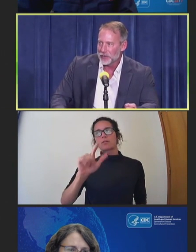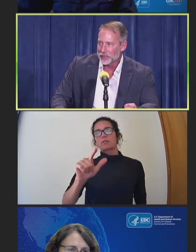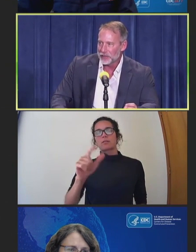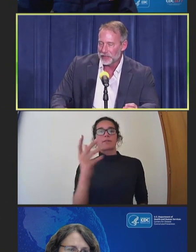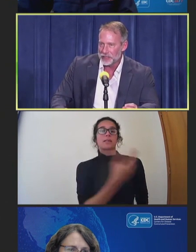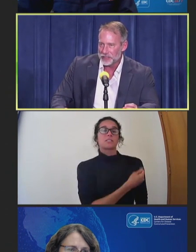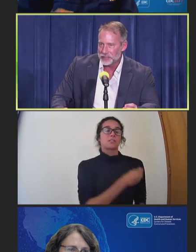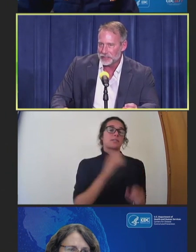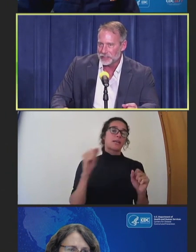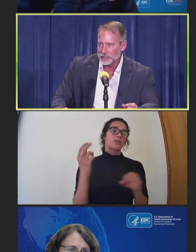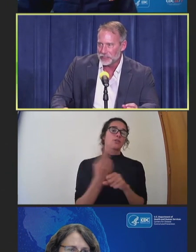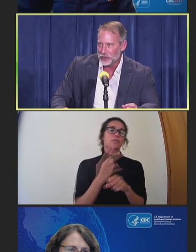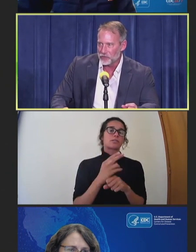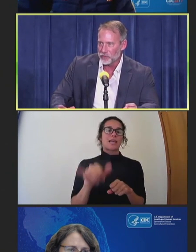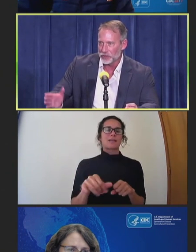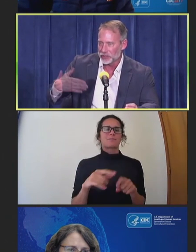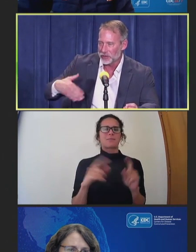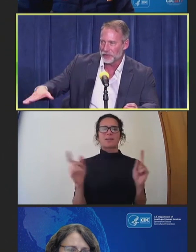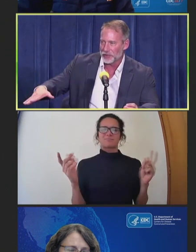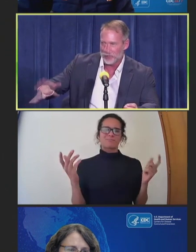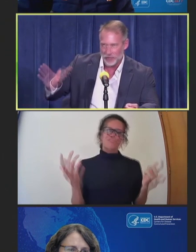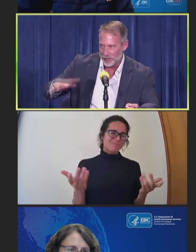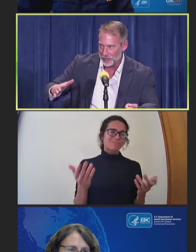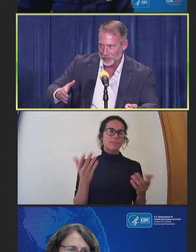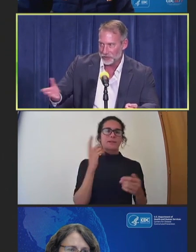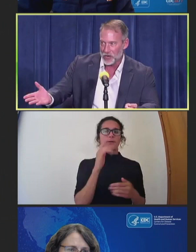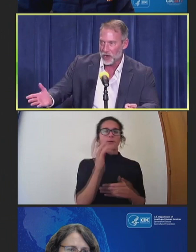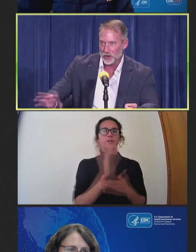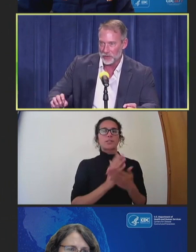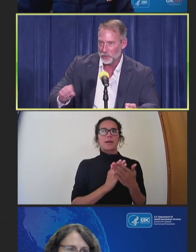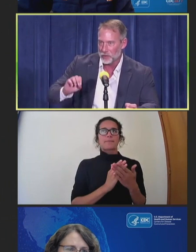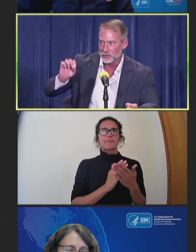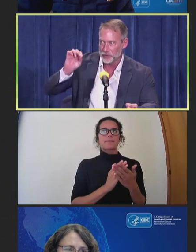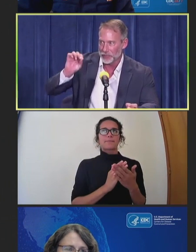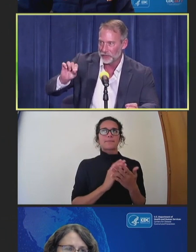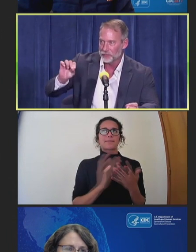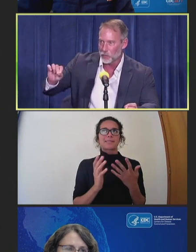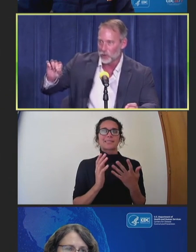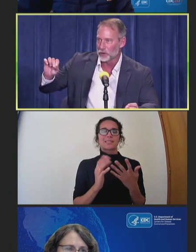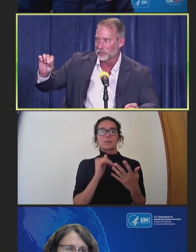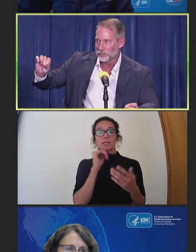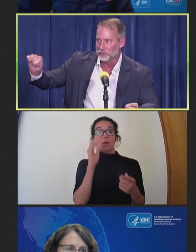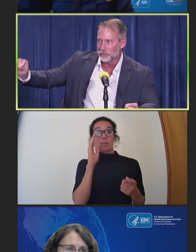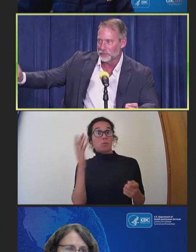But then, you know, for some of these -- like there's not going to be one for need for the,